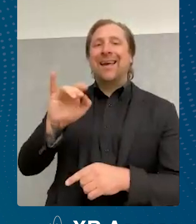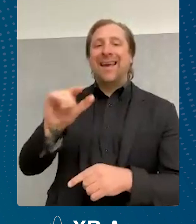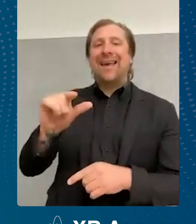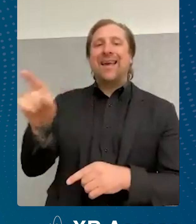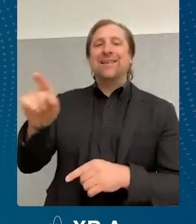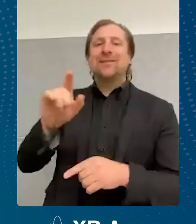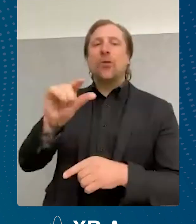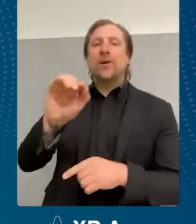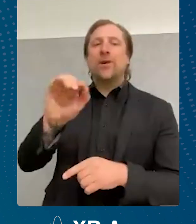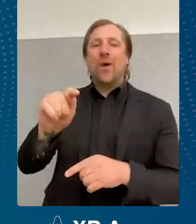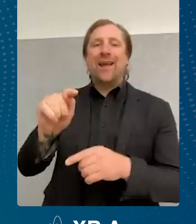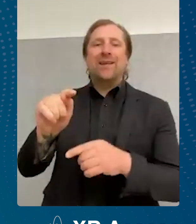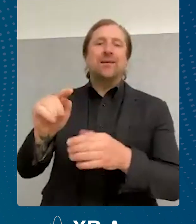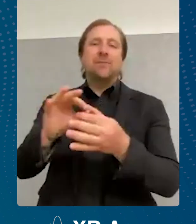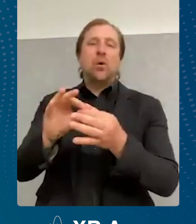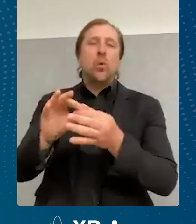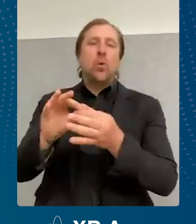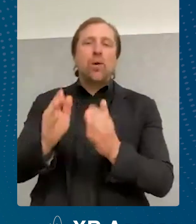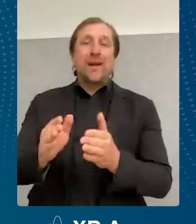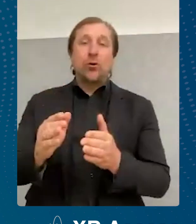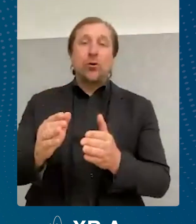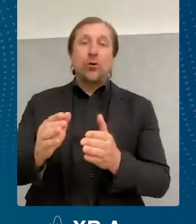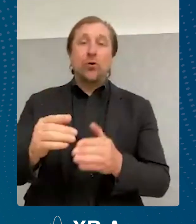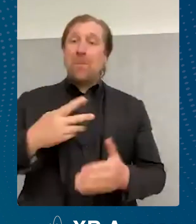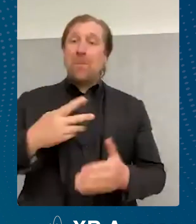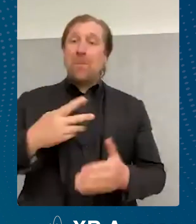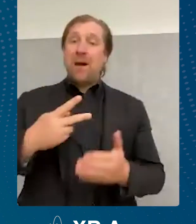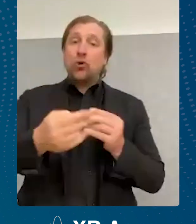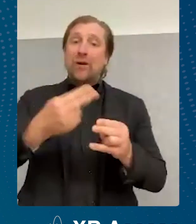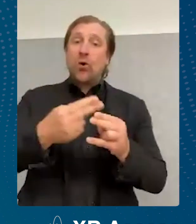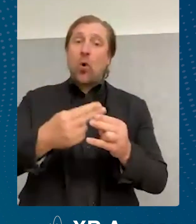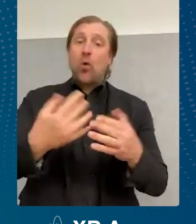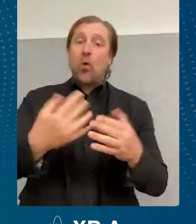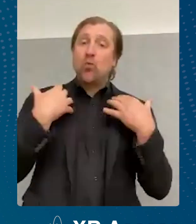This project is called the RecoveryVerse, a larger VR project.